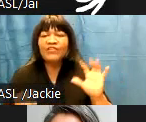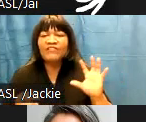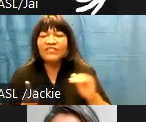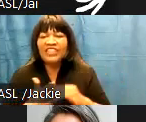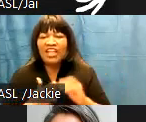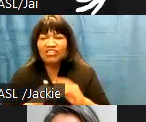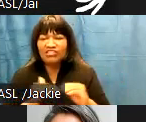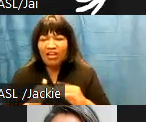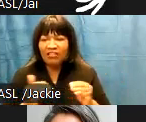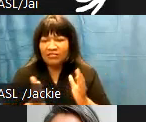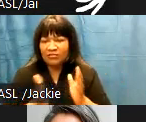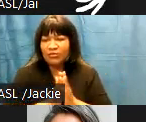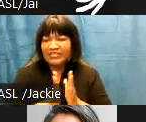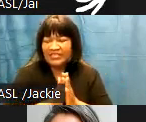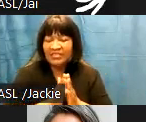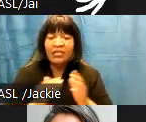number that was requested. It is all still available